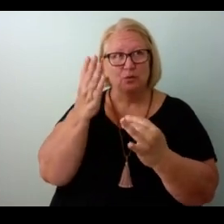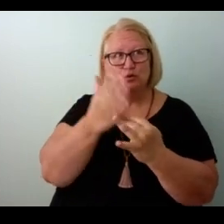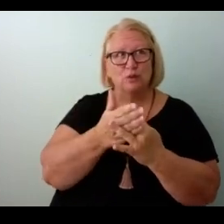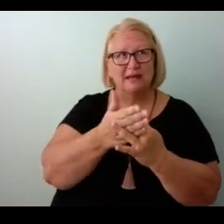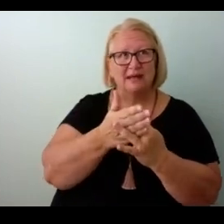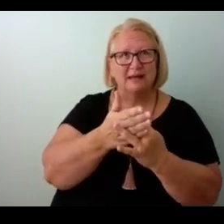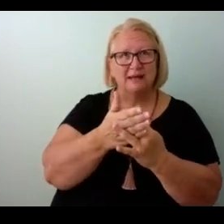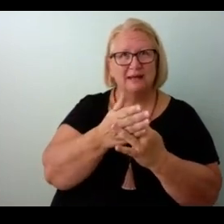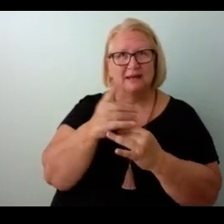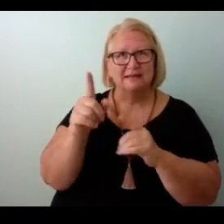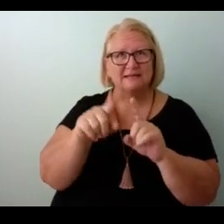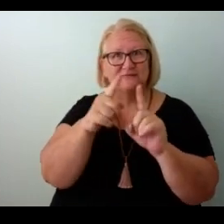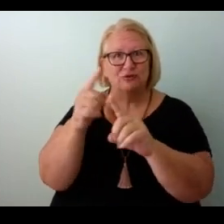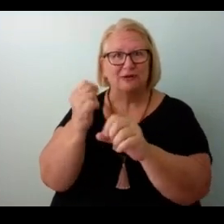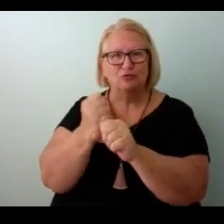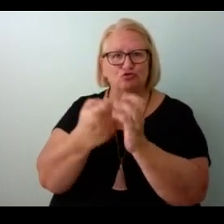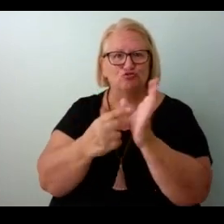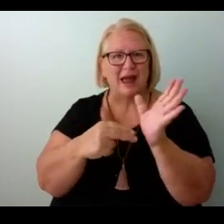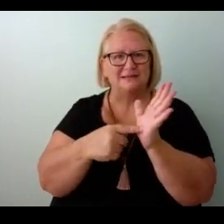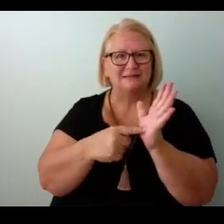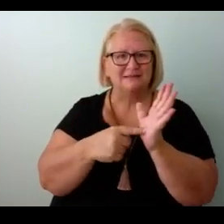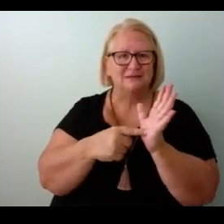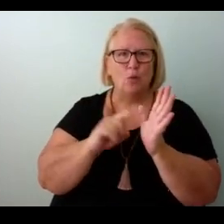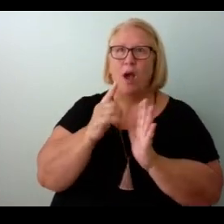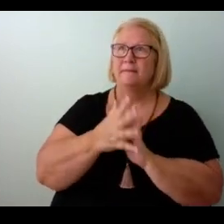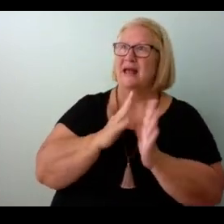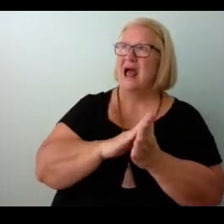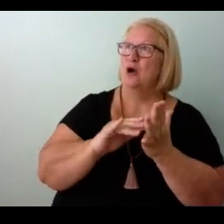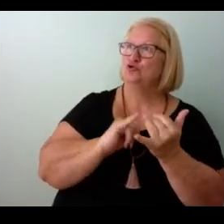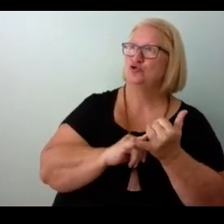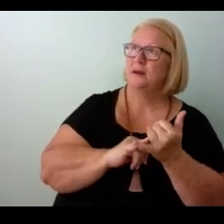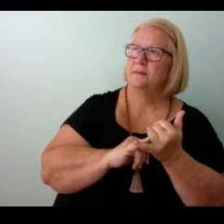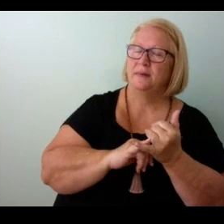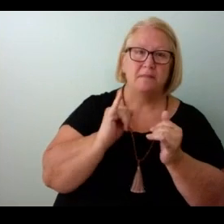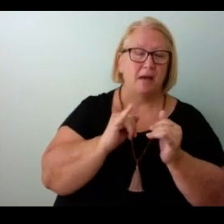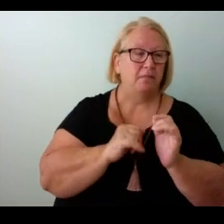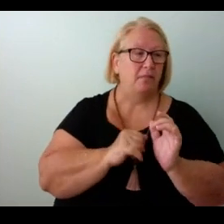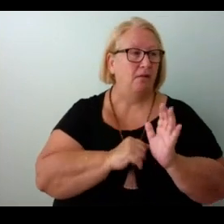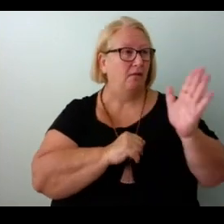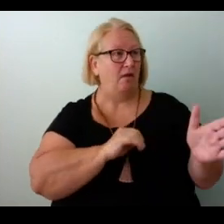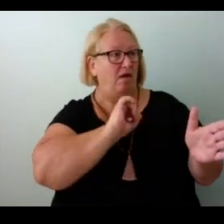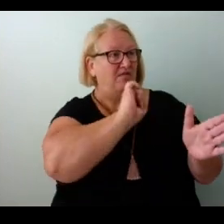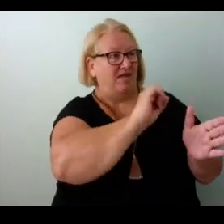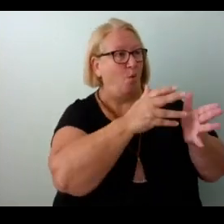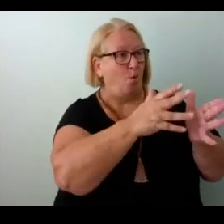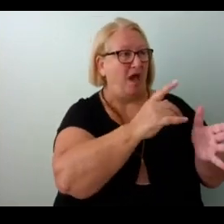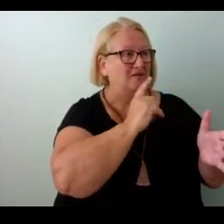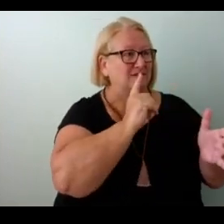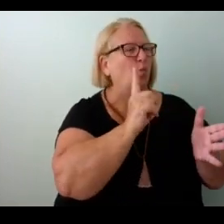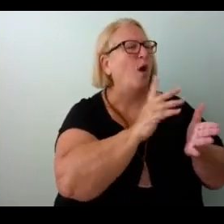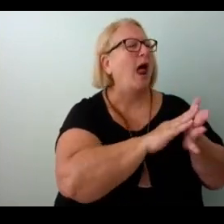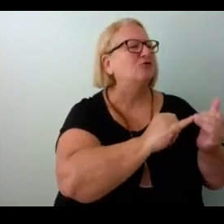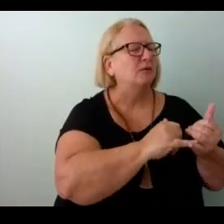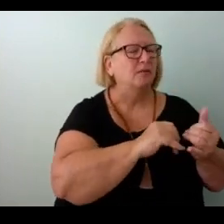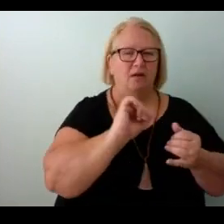It would, yes. So are we saying there's not one definition of financial hardship out there.